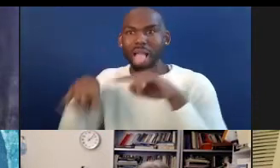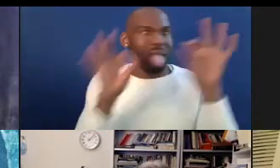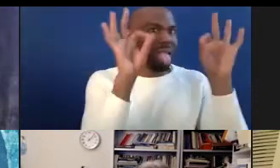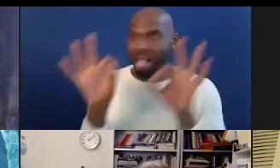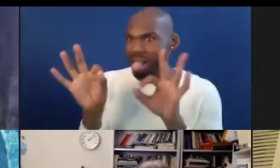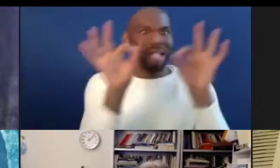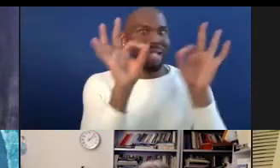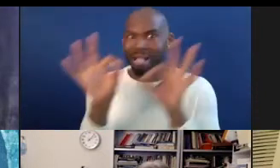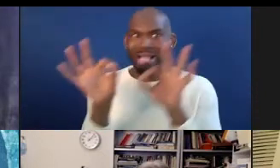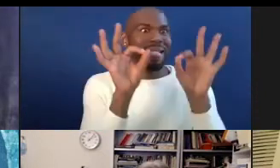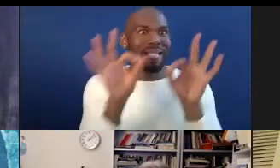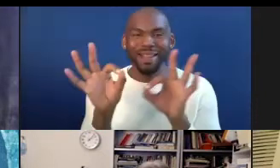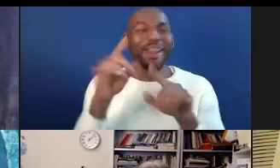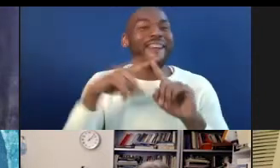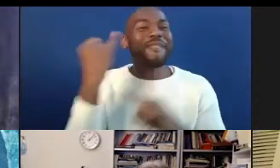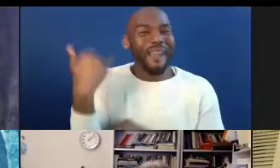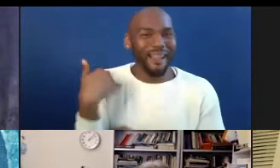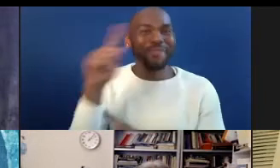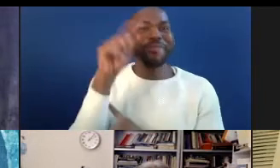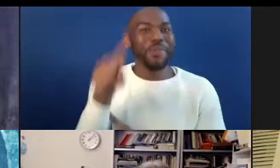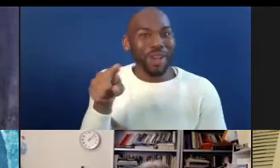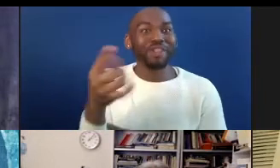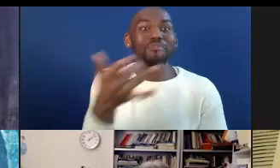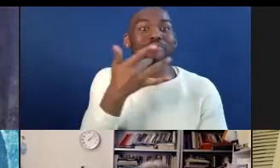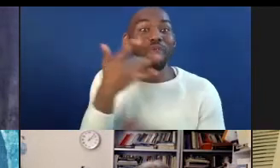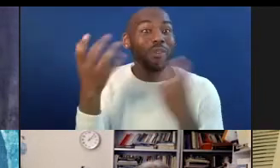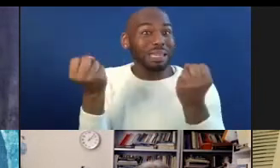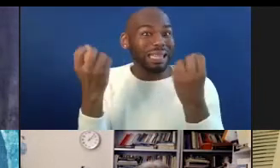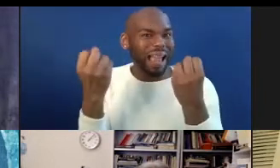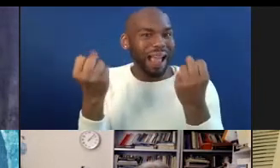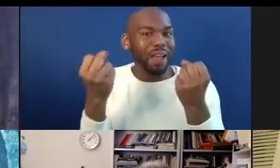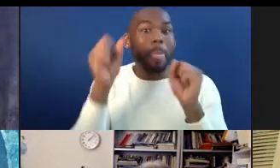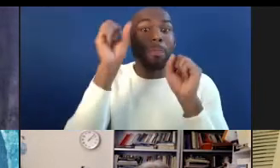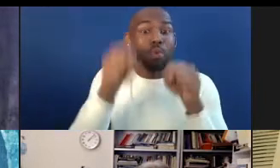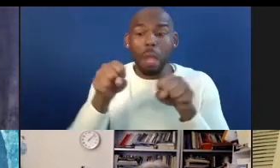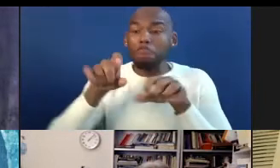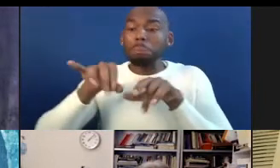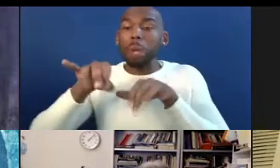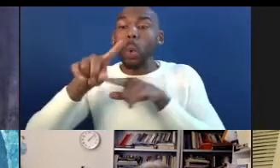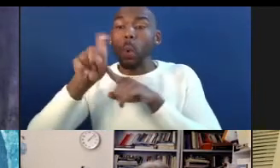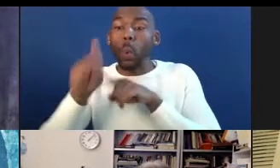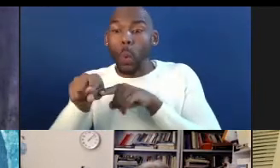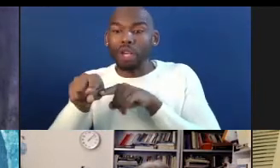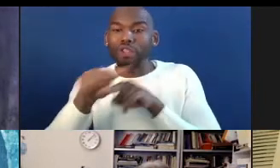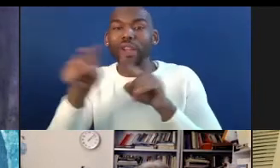and if anyone has a question you'd like to sign you can just write question in the chat and then i'll call on you to sign it yourself